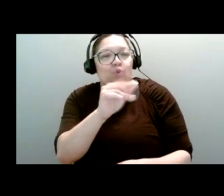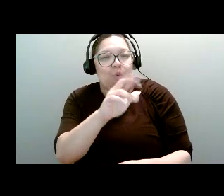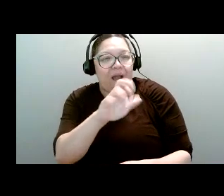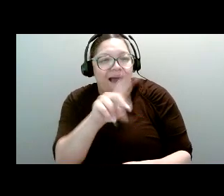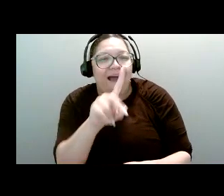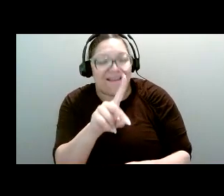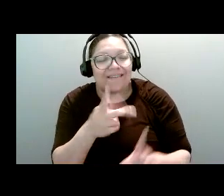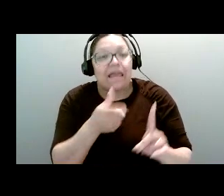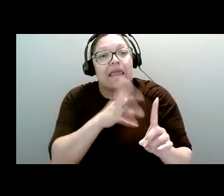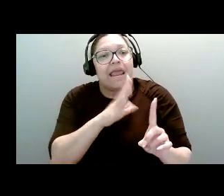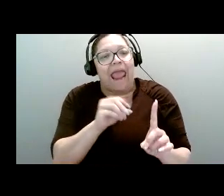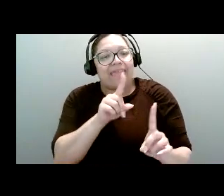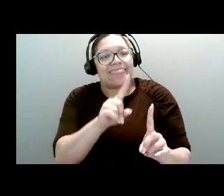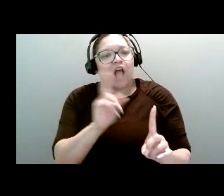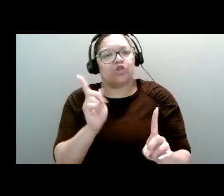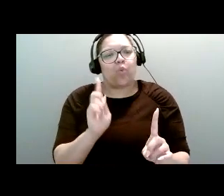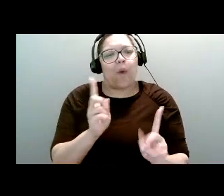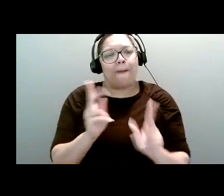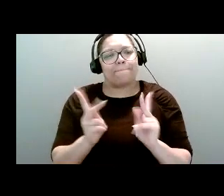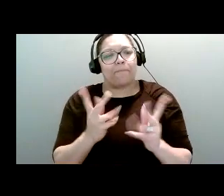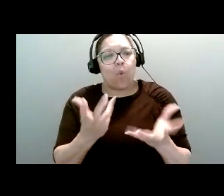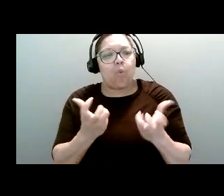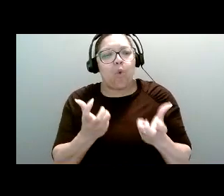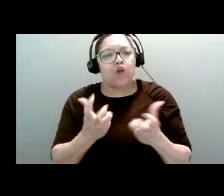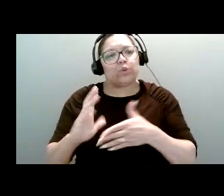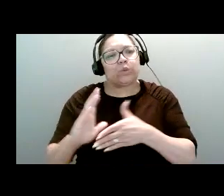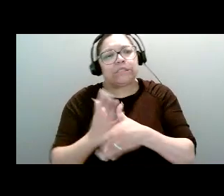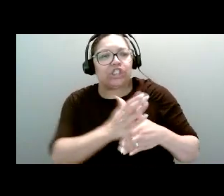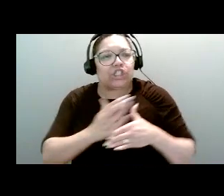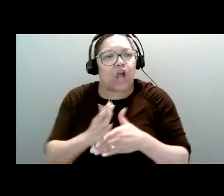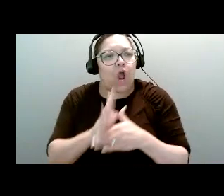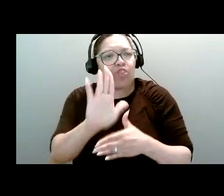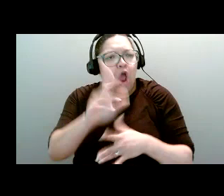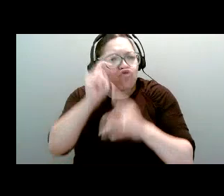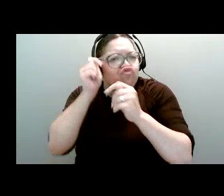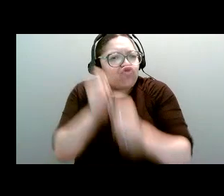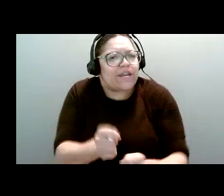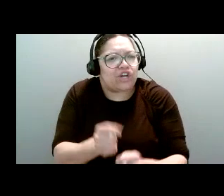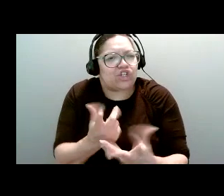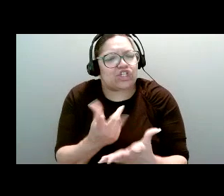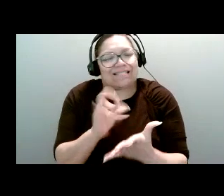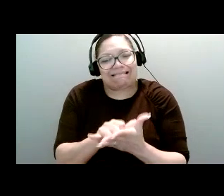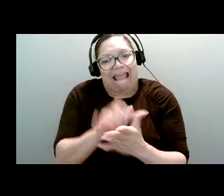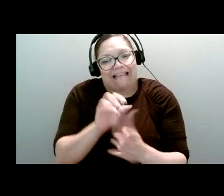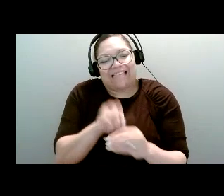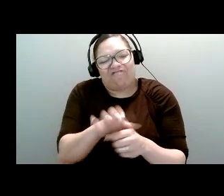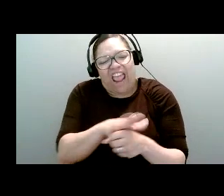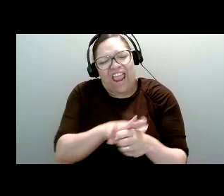And it's one where people want to share those traditions. What are the traditions that have been in that area for hundreds of years?